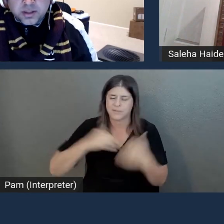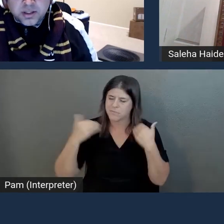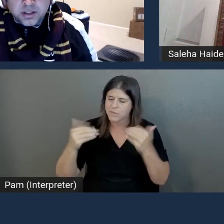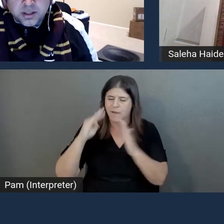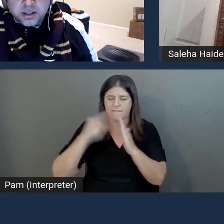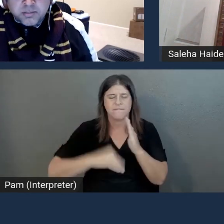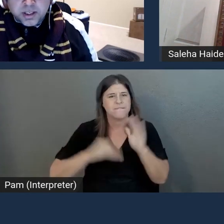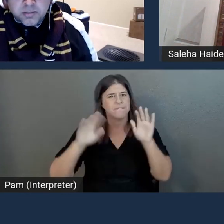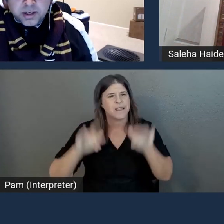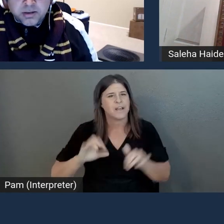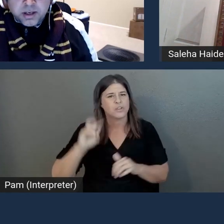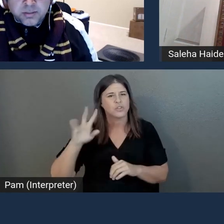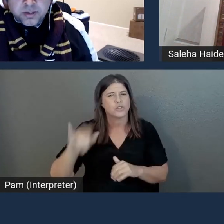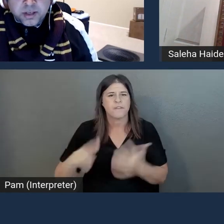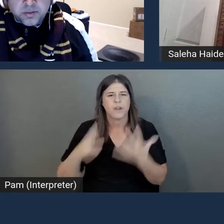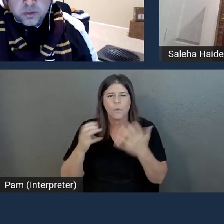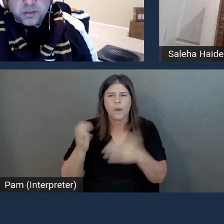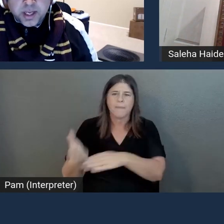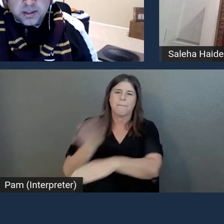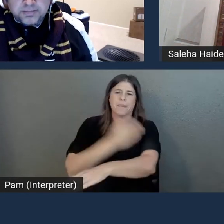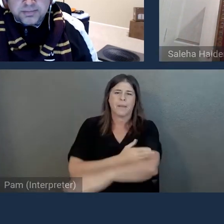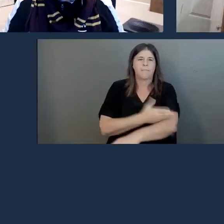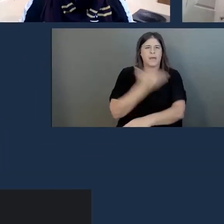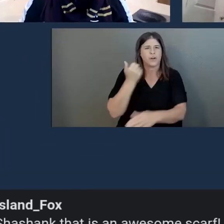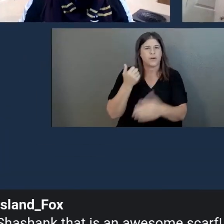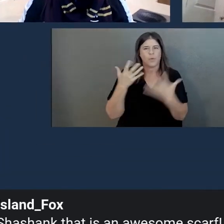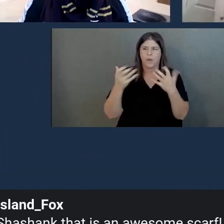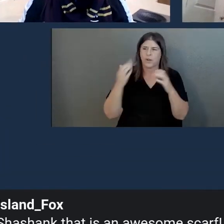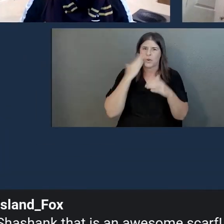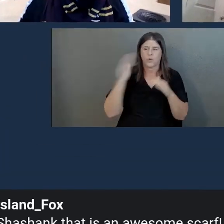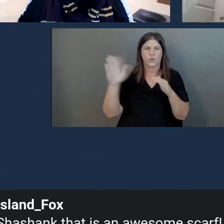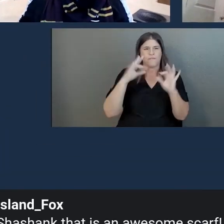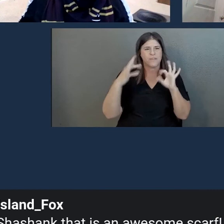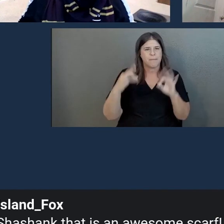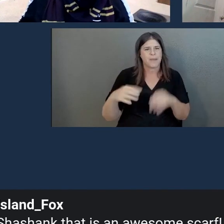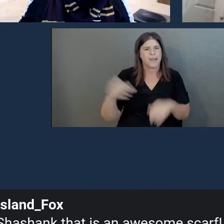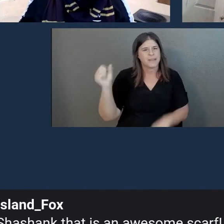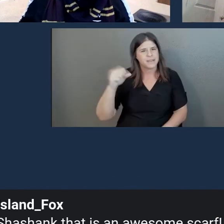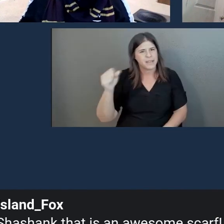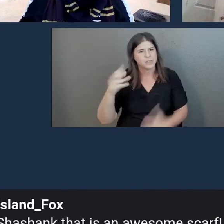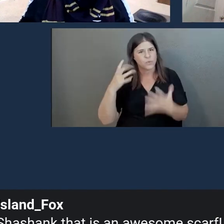that we become better from here, from your feedback. Yeah. We wanna hear from you.